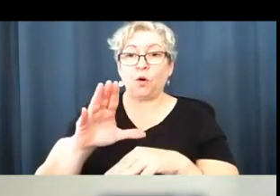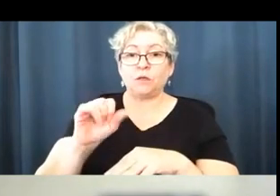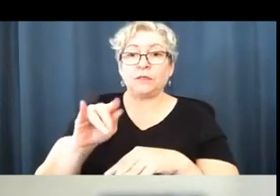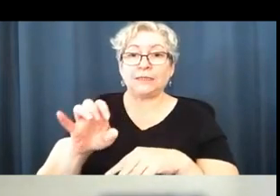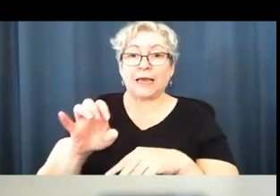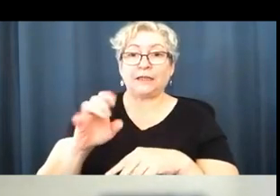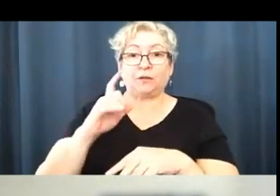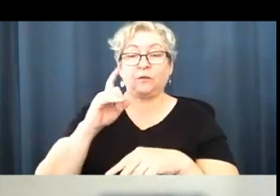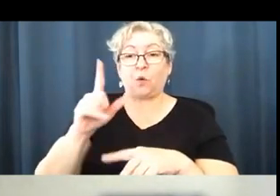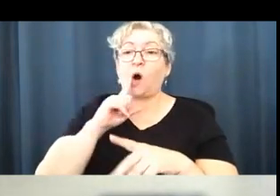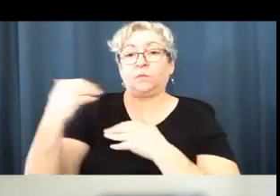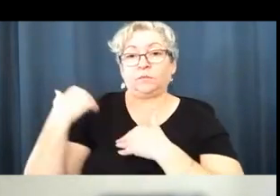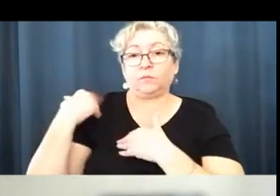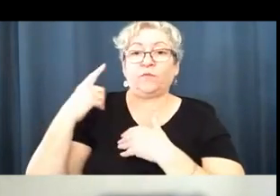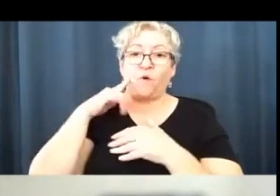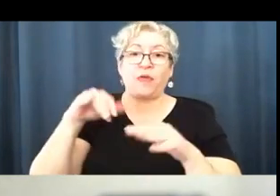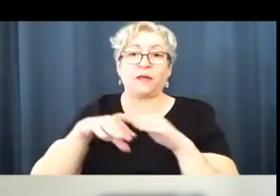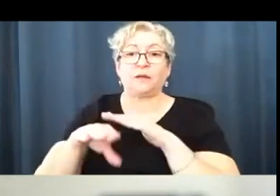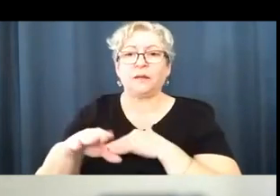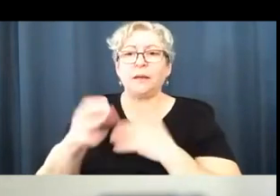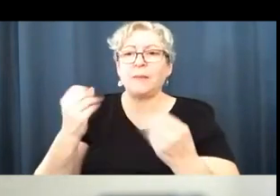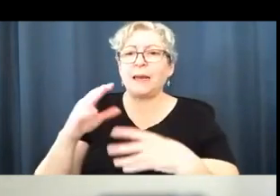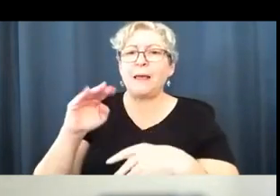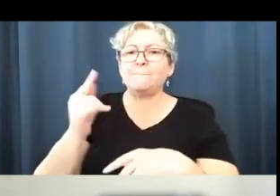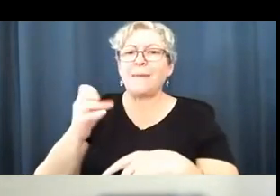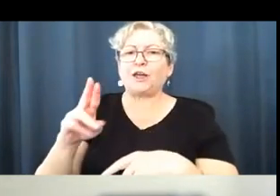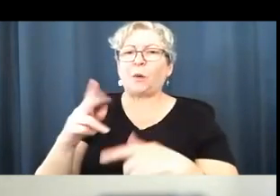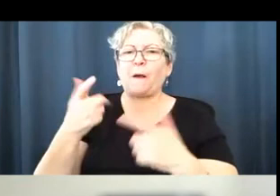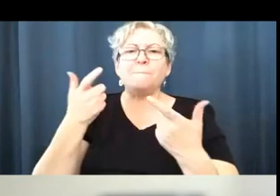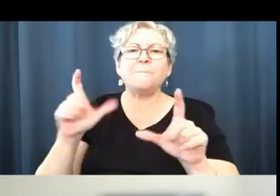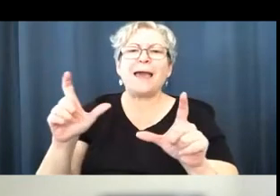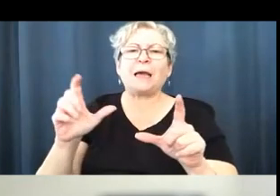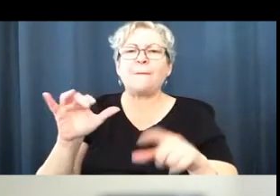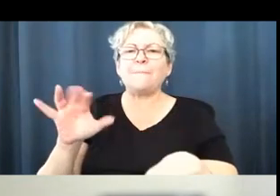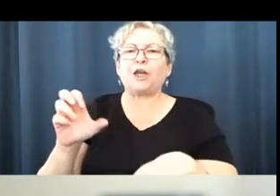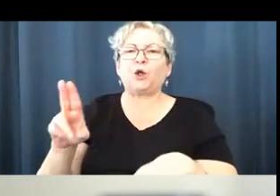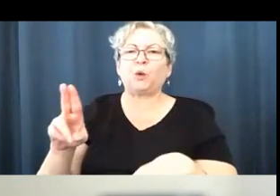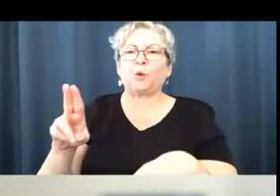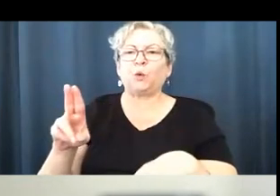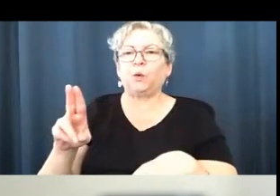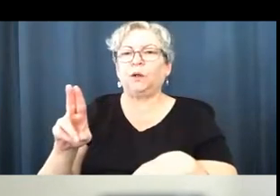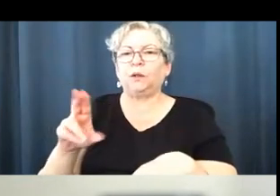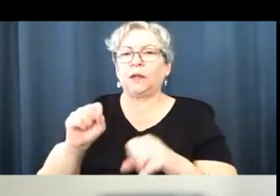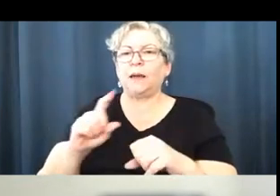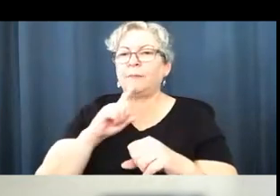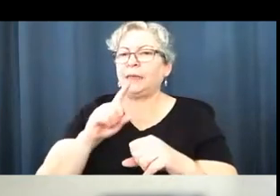So a lot of menus especially mega menus for example, can be really inaccessible and difficult,